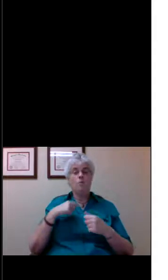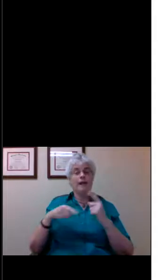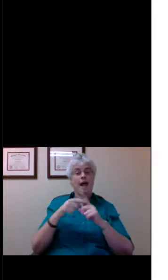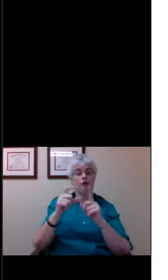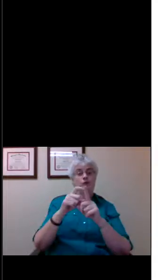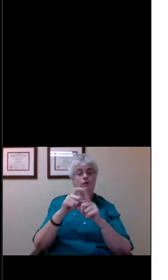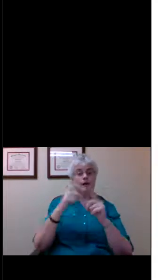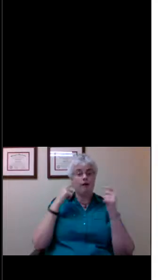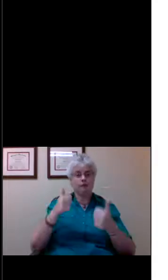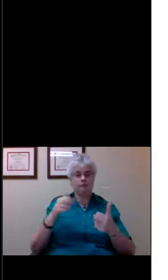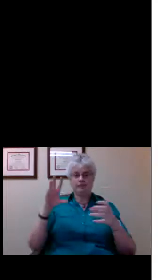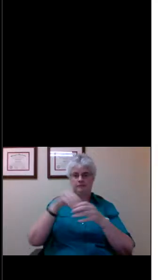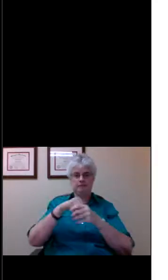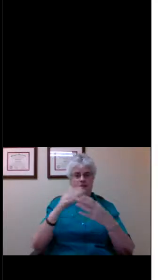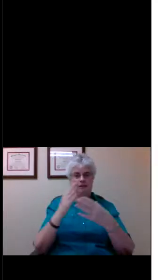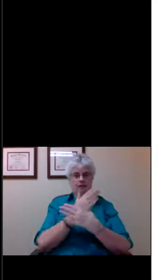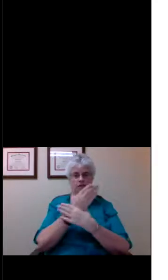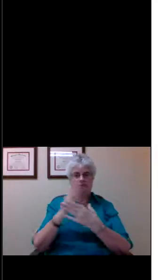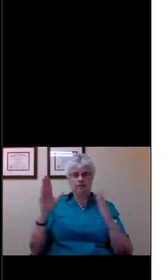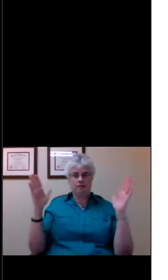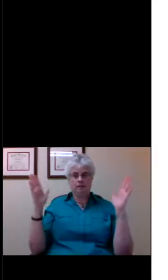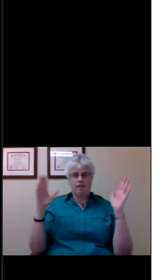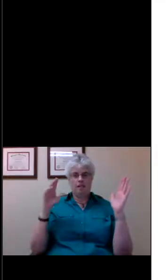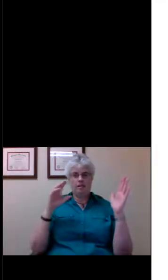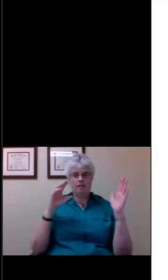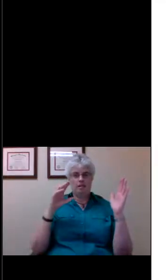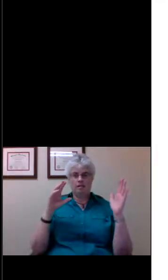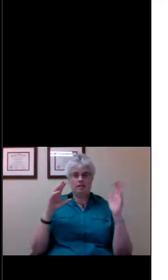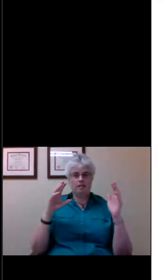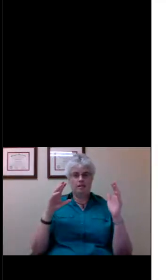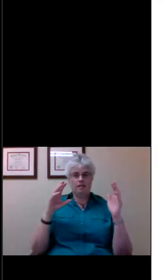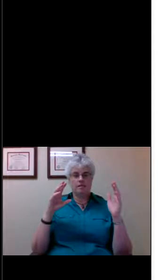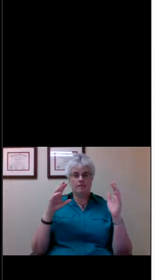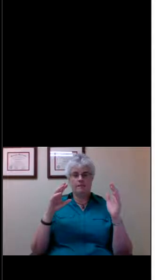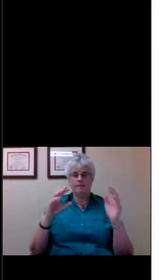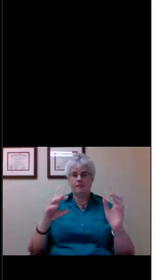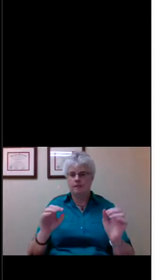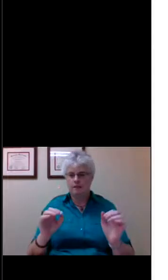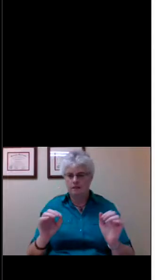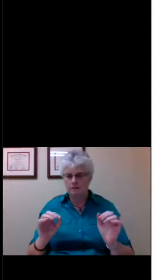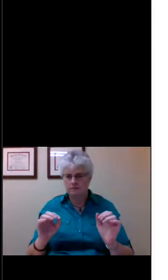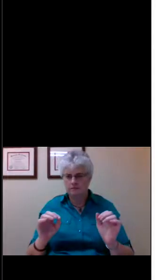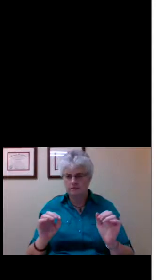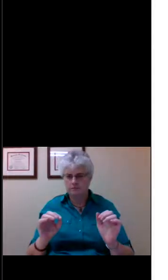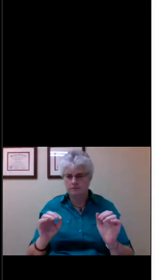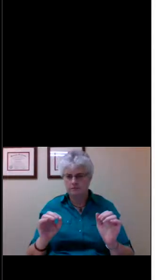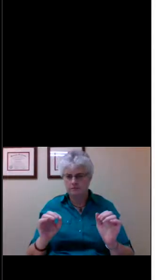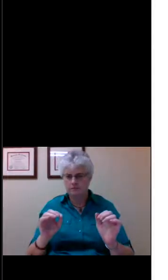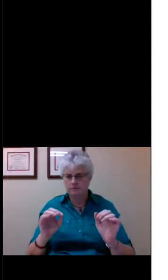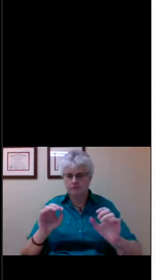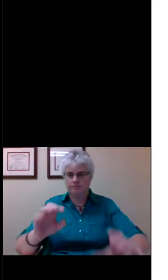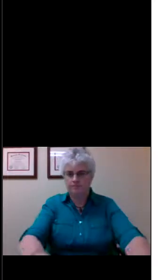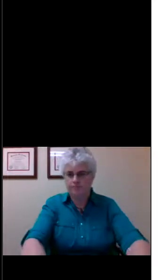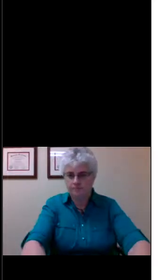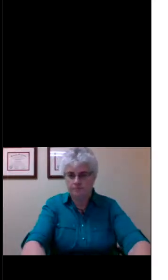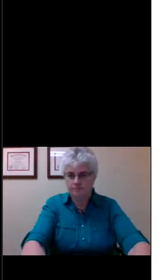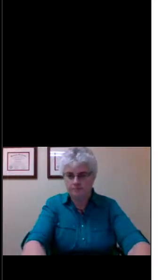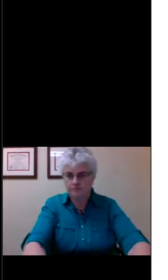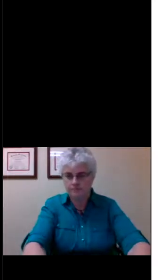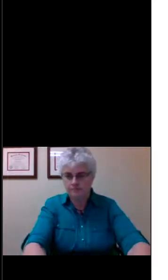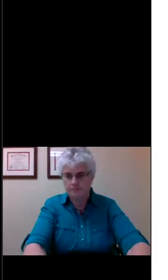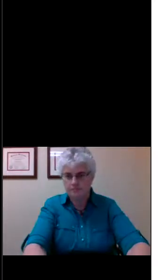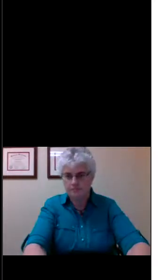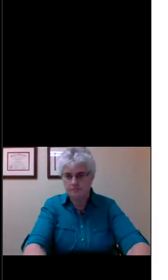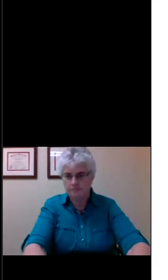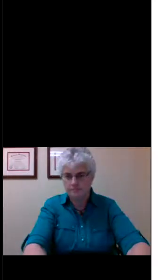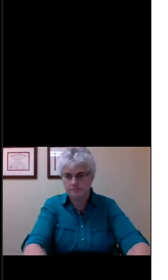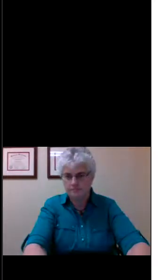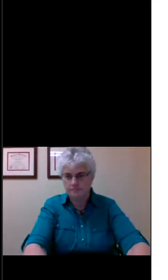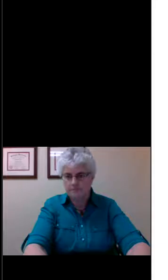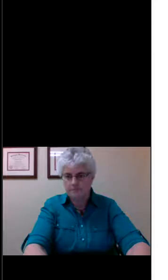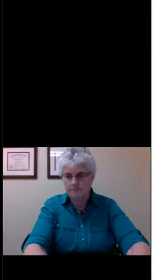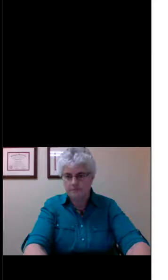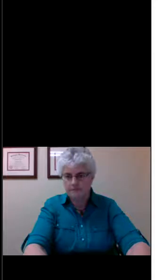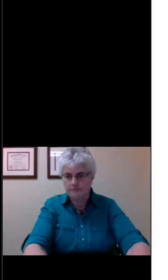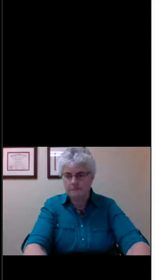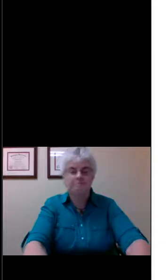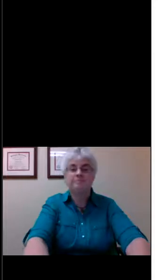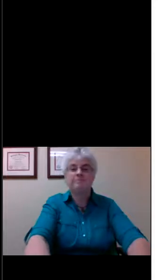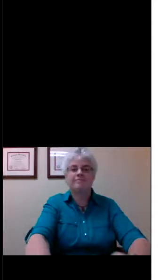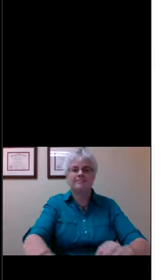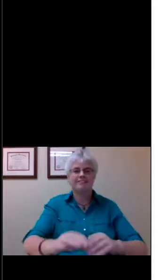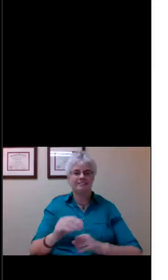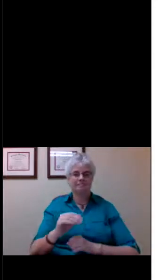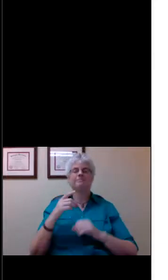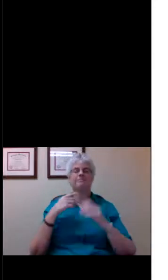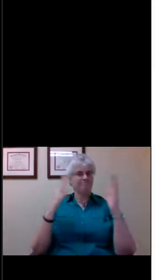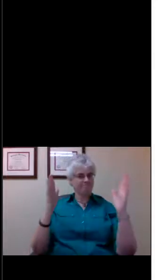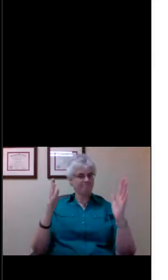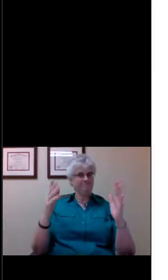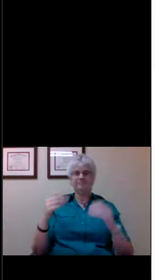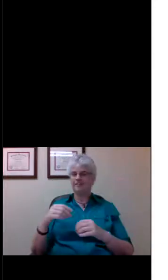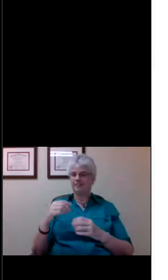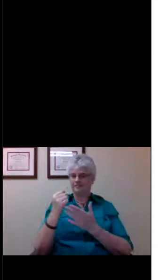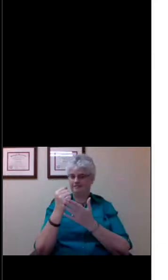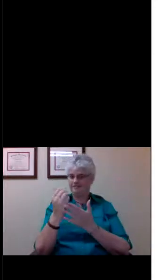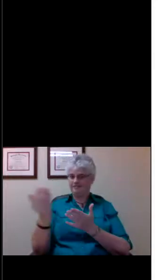Cierra: Right now I am not hearing our interpreter... there we go, okay, yes.